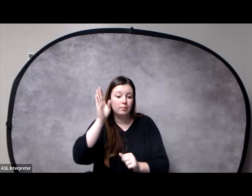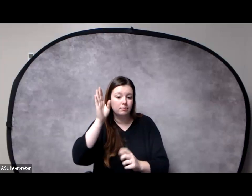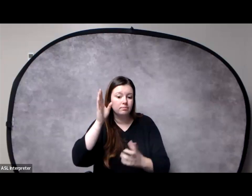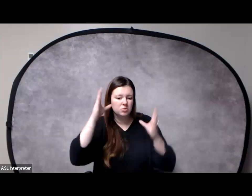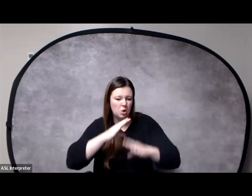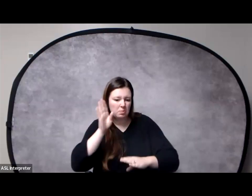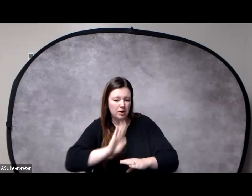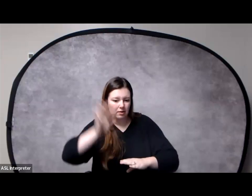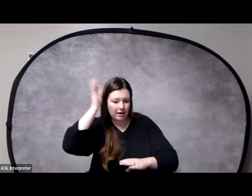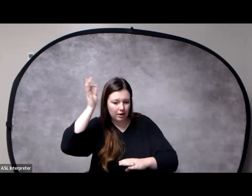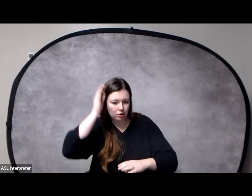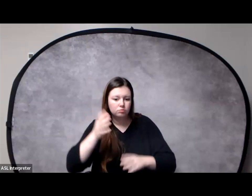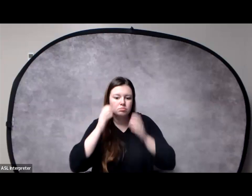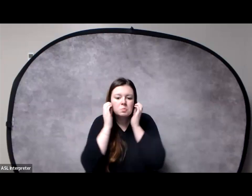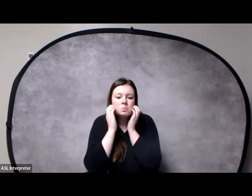with a white shirt.